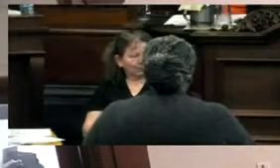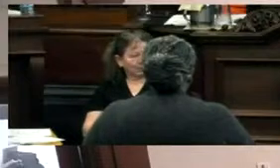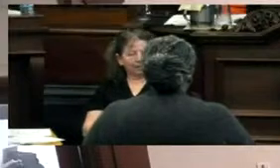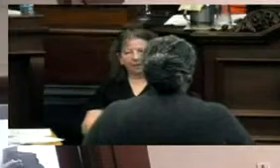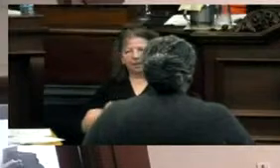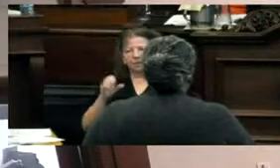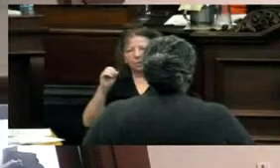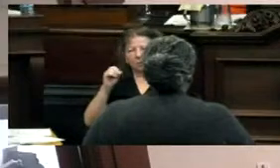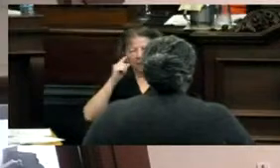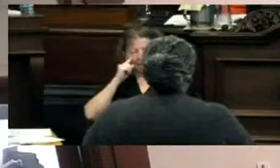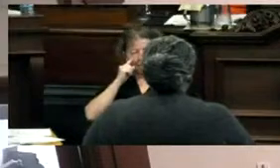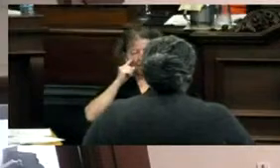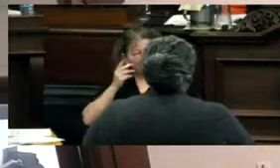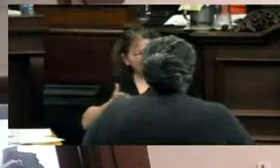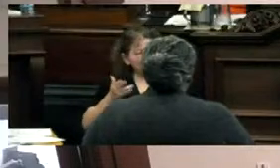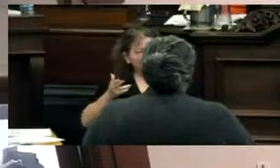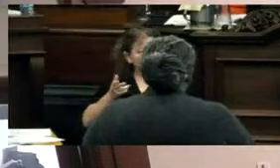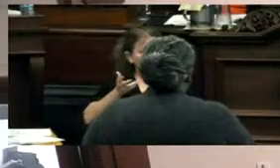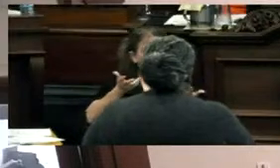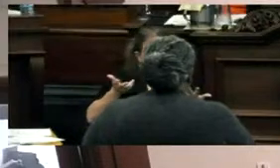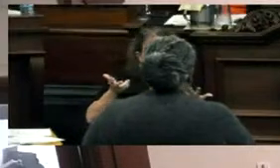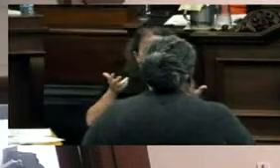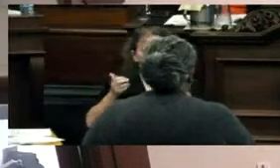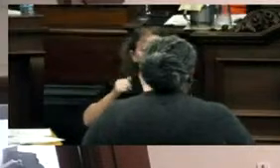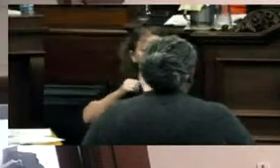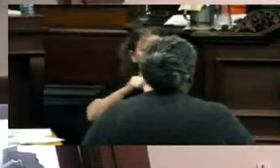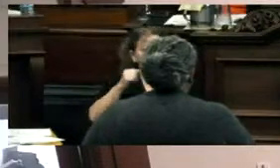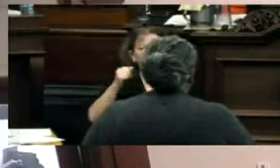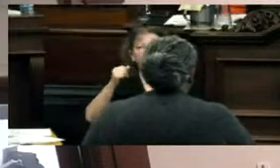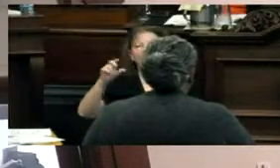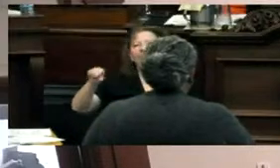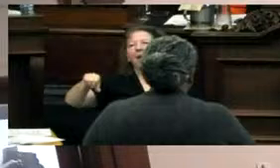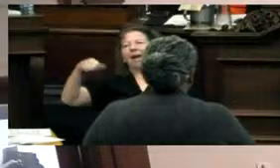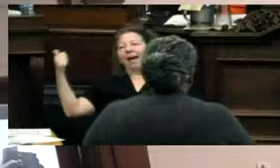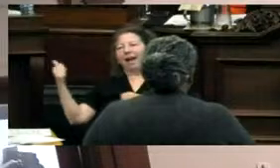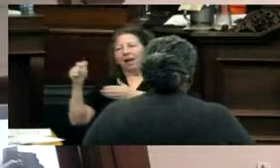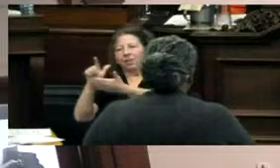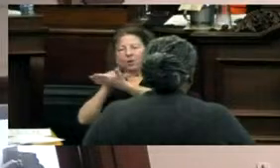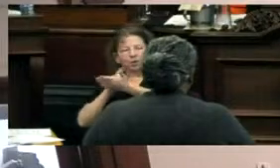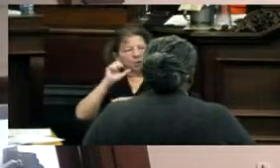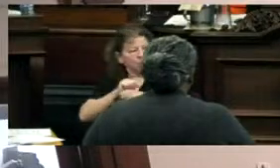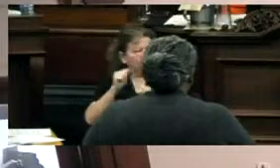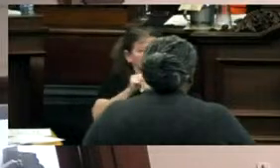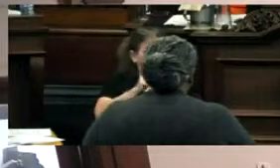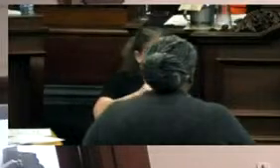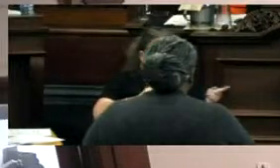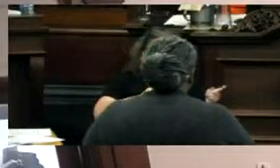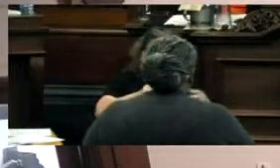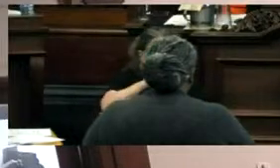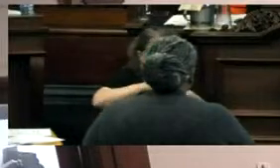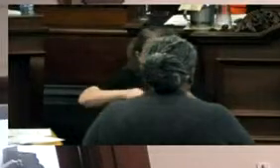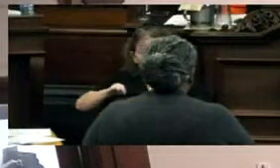being litigated over. So I think there may be an issue with